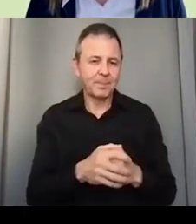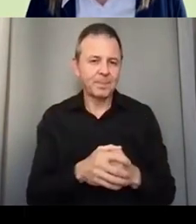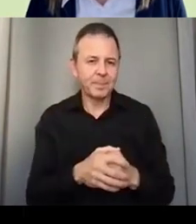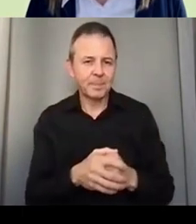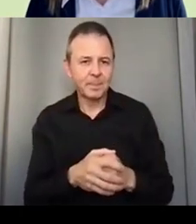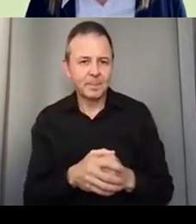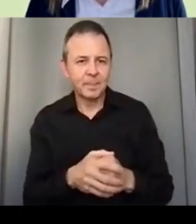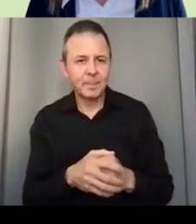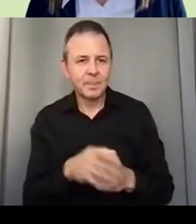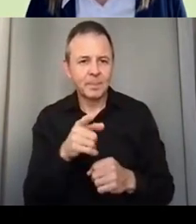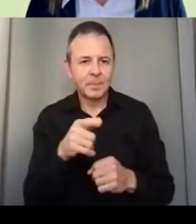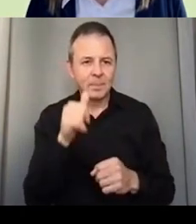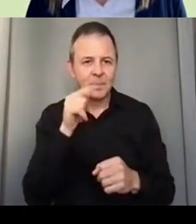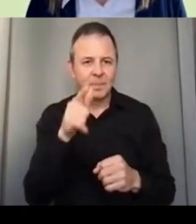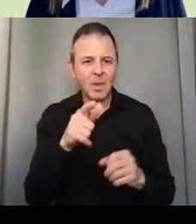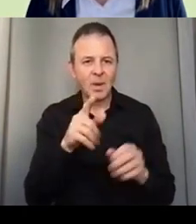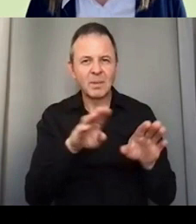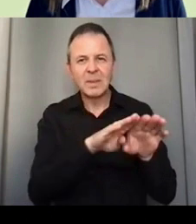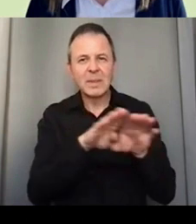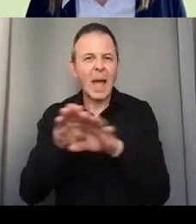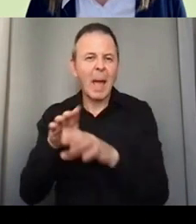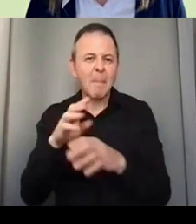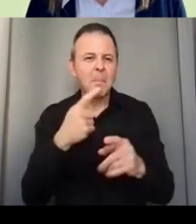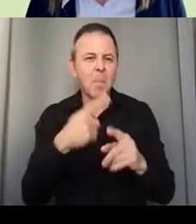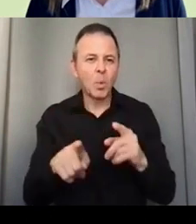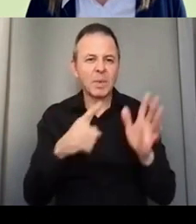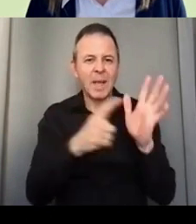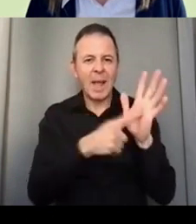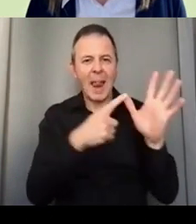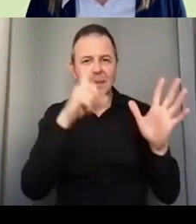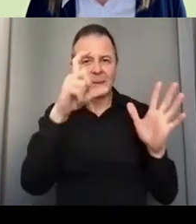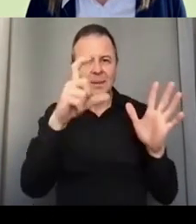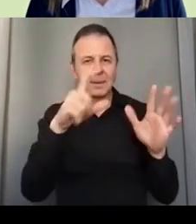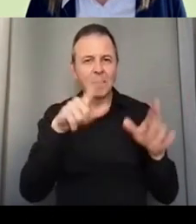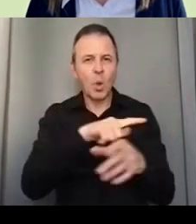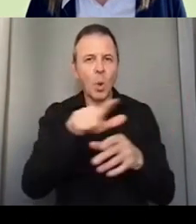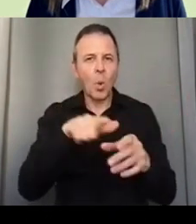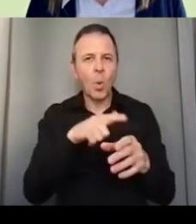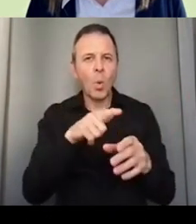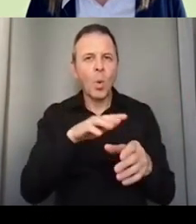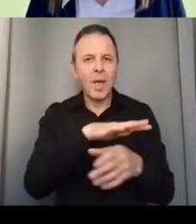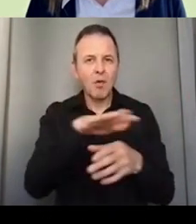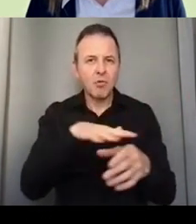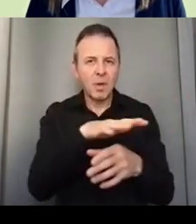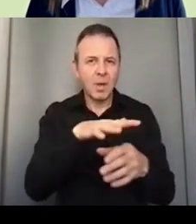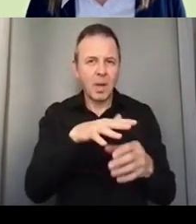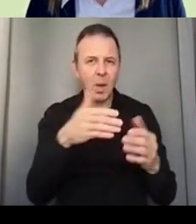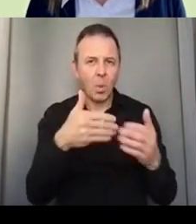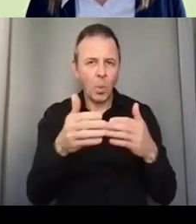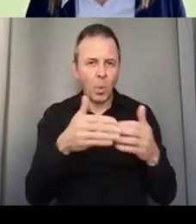common ones stay the same so an LAC is your local area coordinator an ECEI